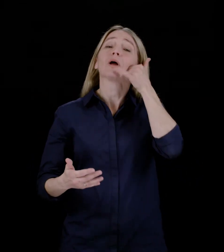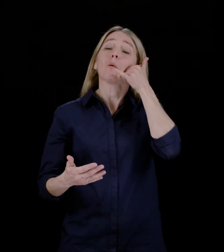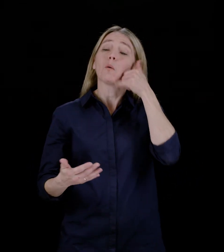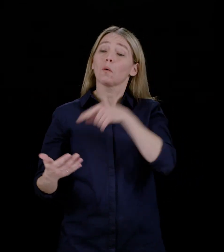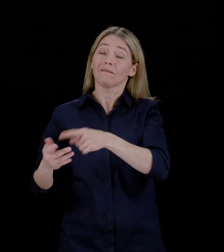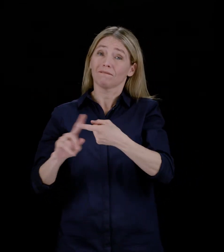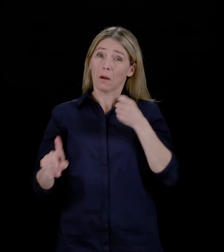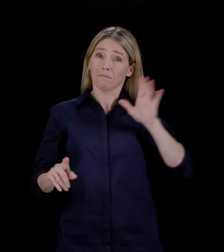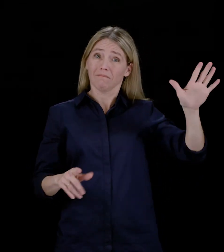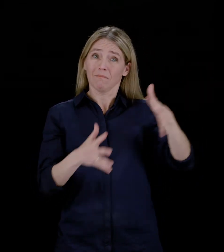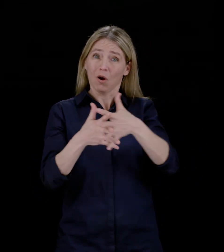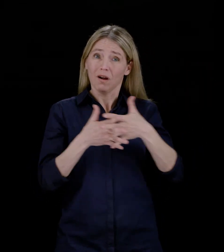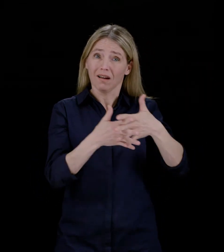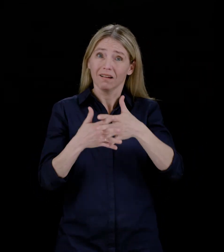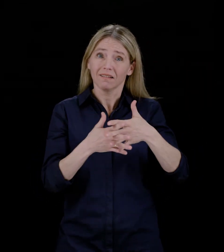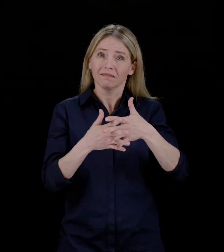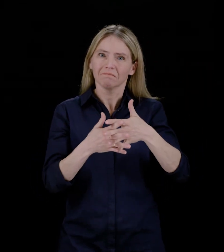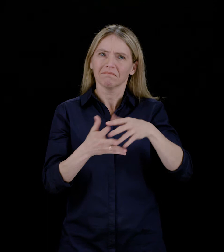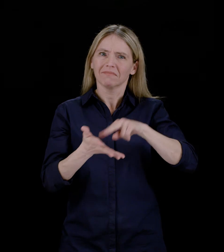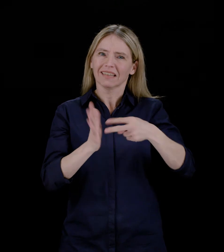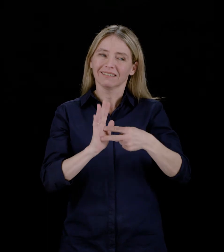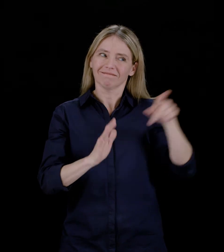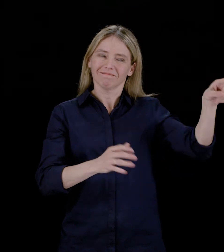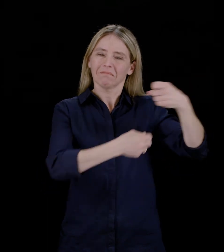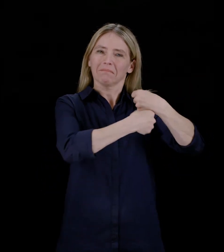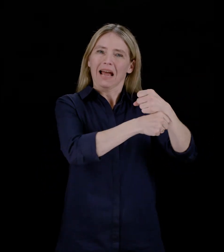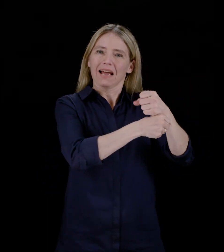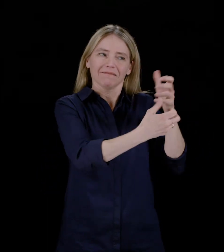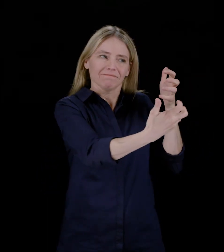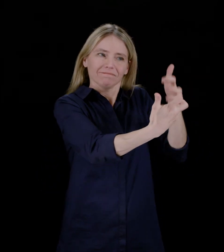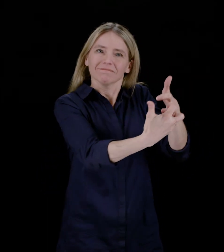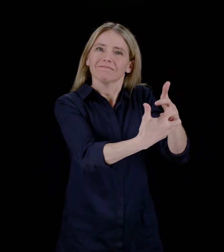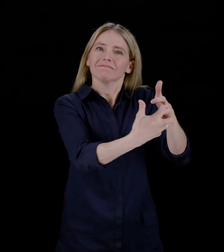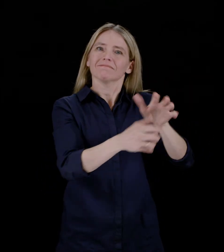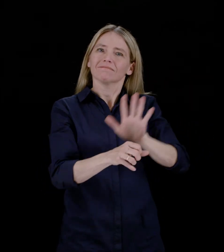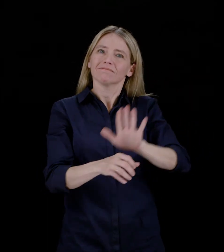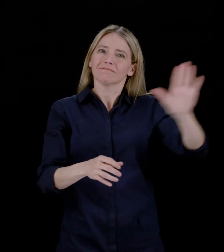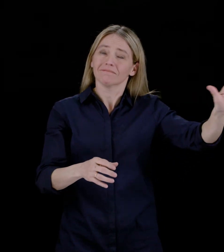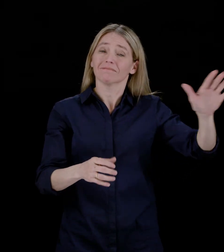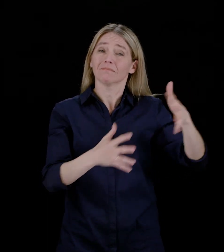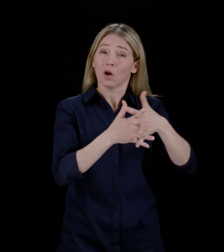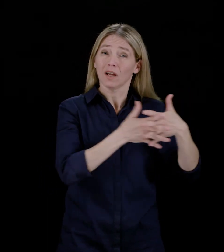Phones from the U.S. were made to be compatible with the American alert system and will therefore